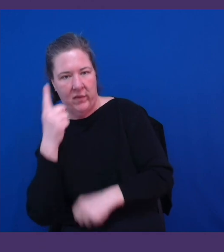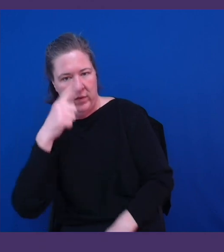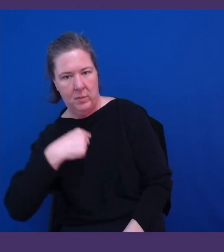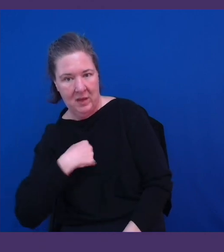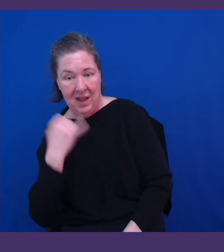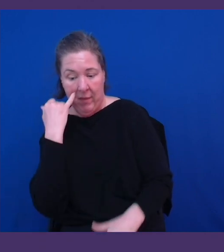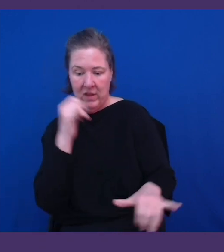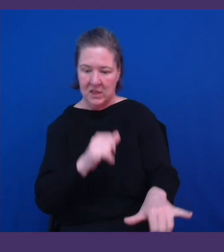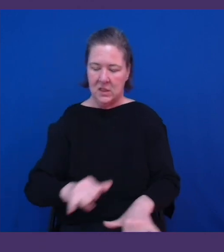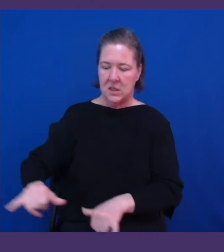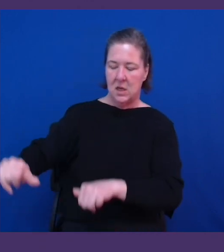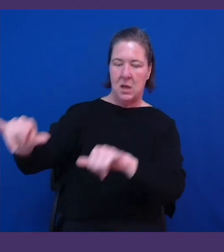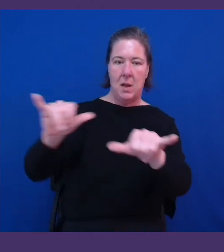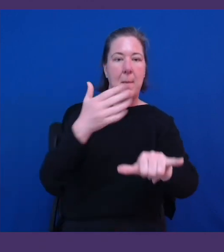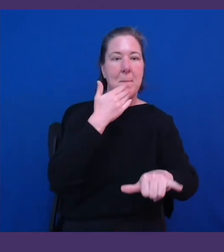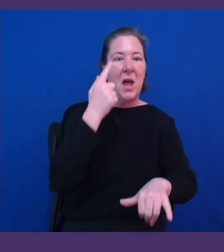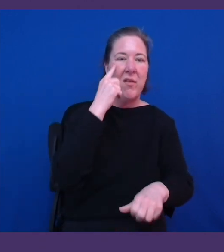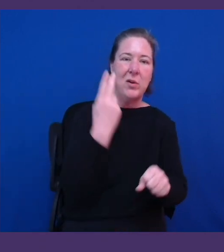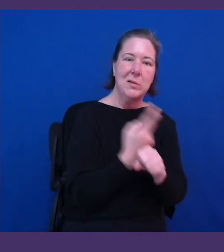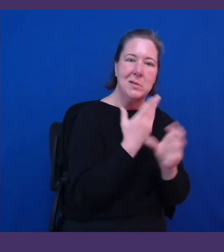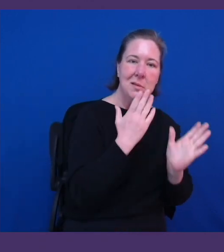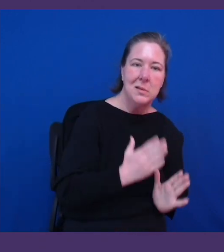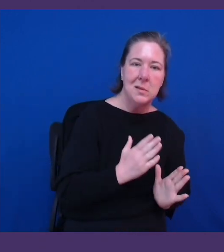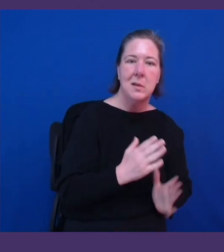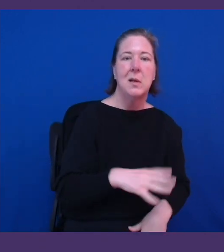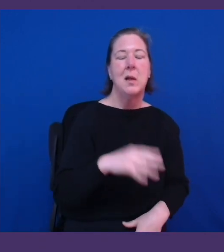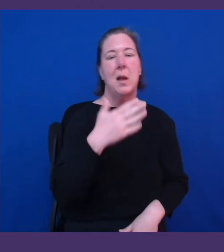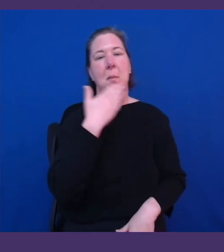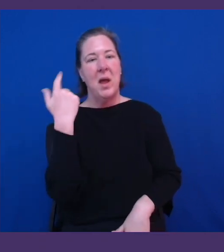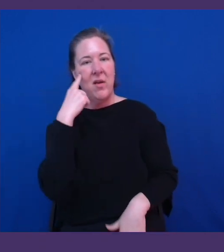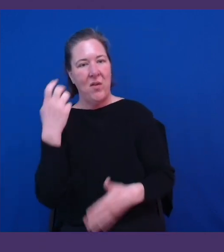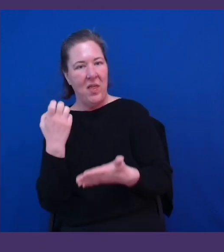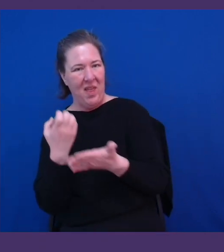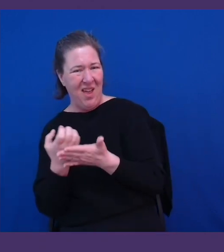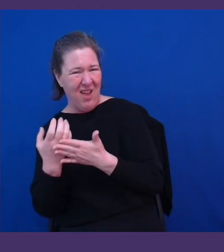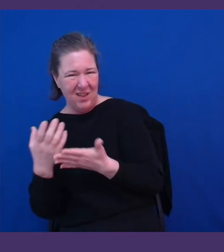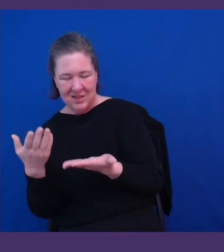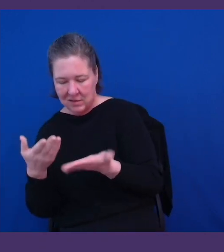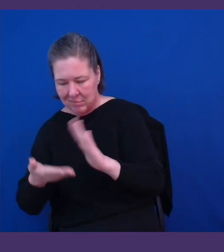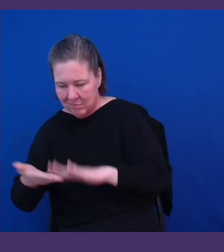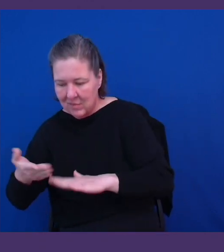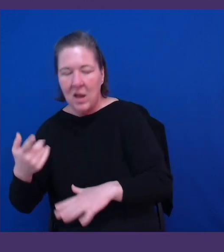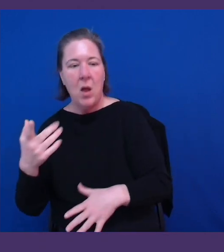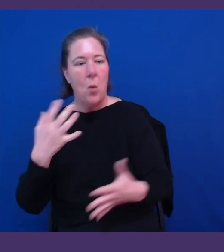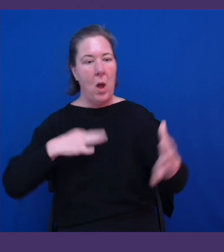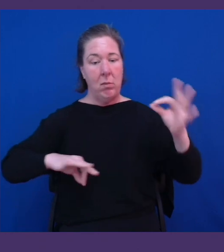for consumers and better for the economic operators. Everyone gains if we have standards. And so many things